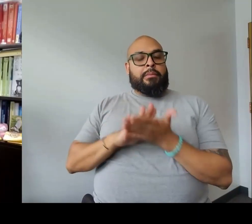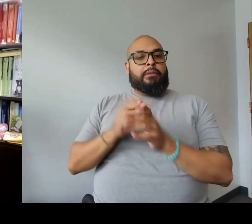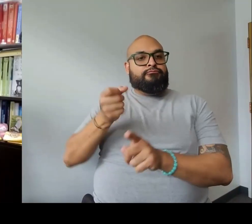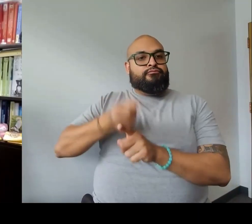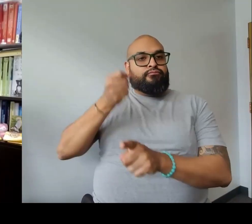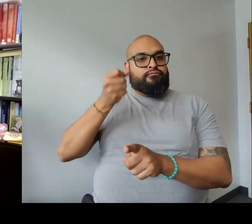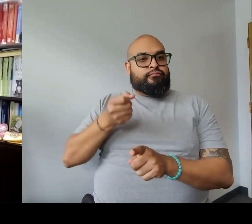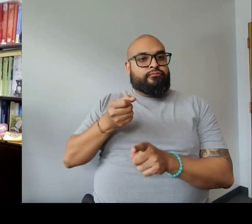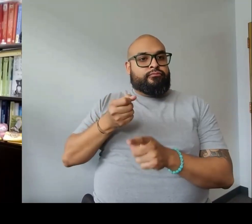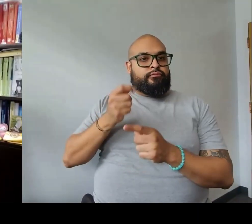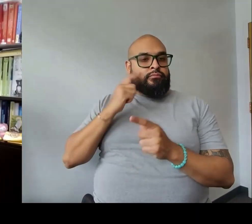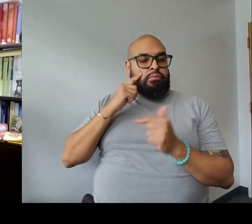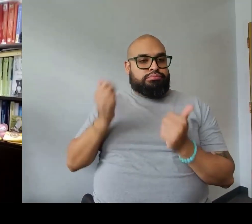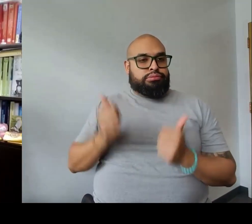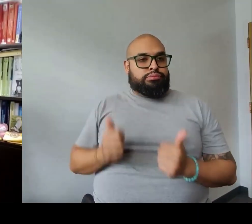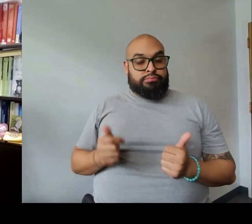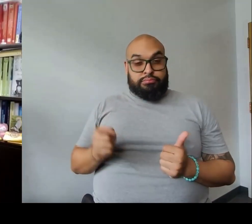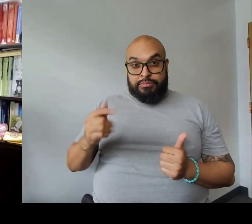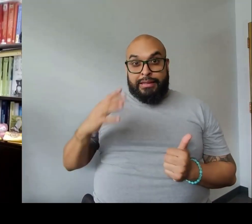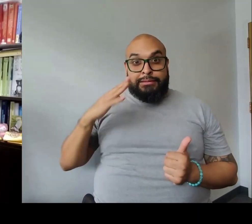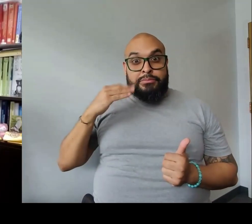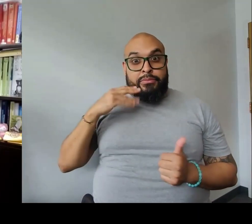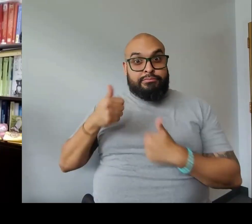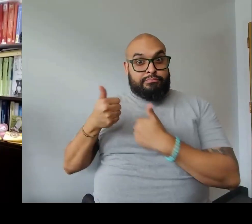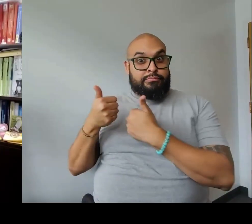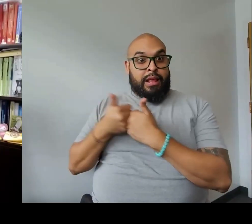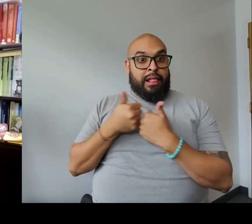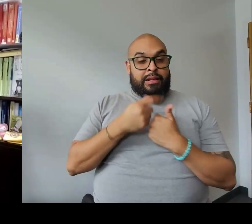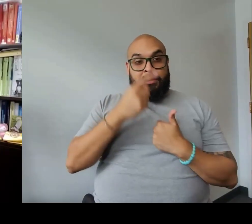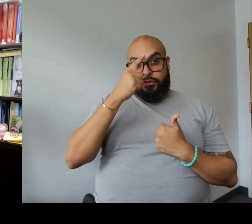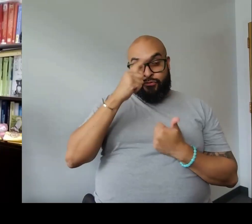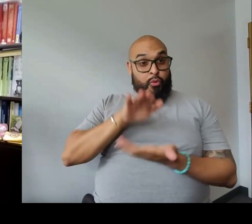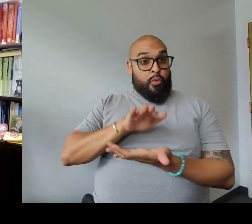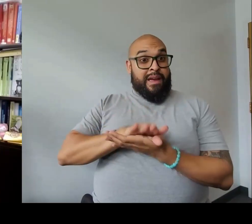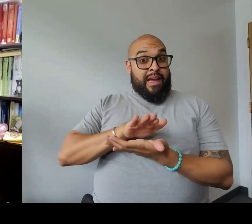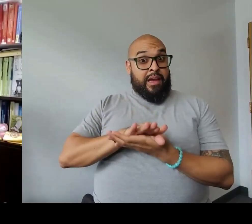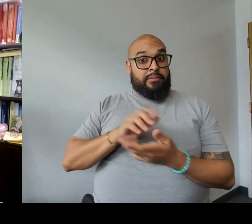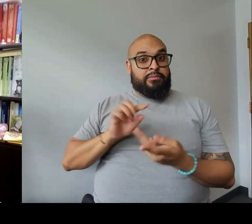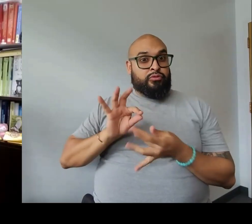Were there challenges with academics related to learning before